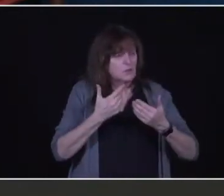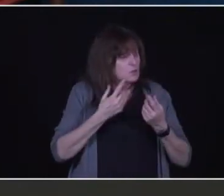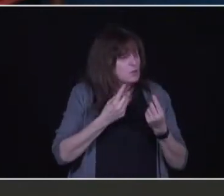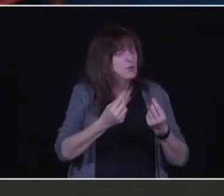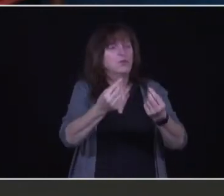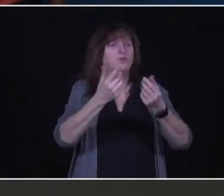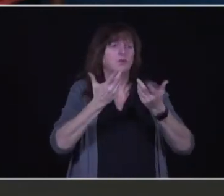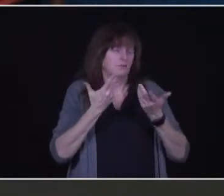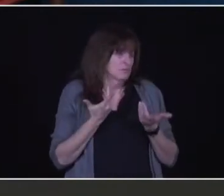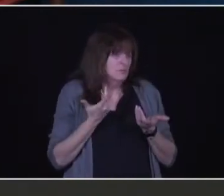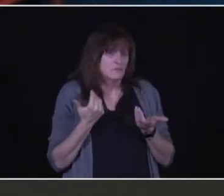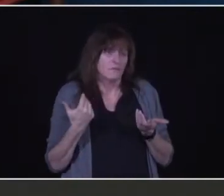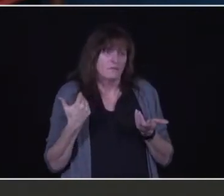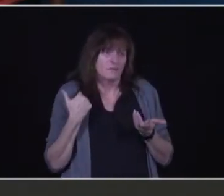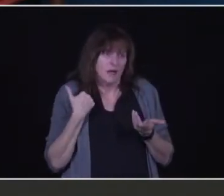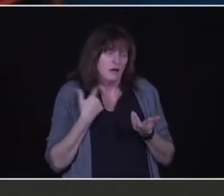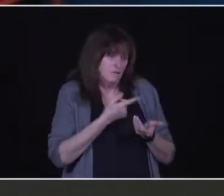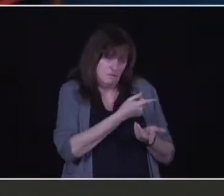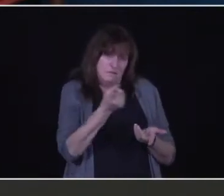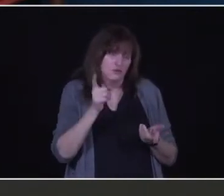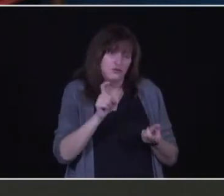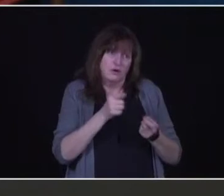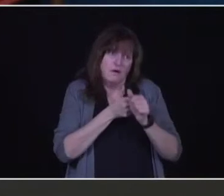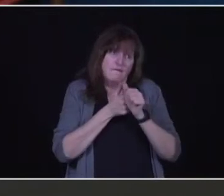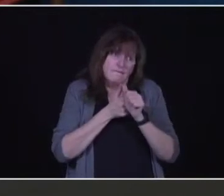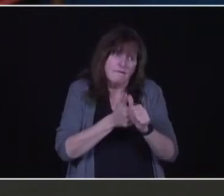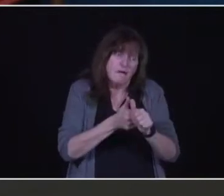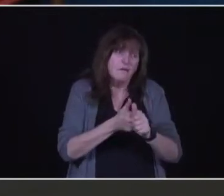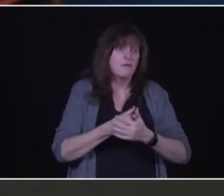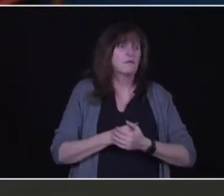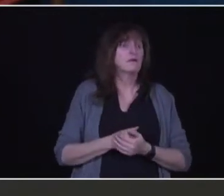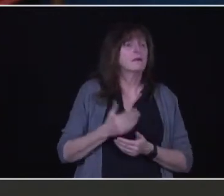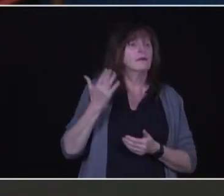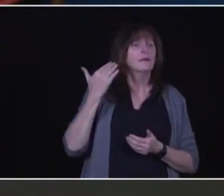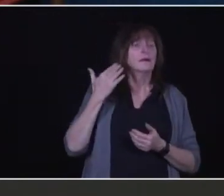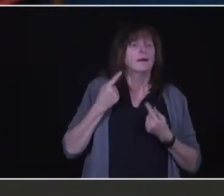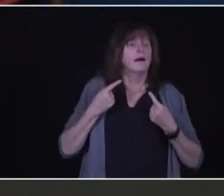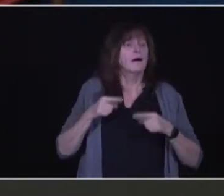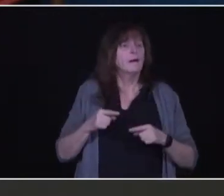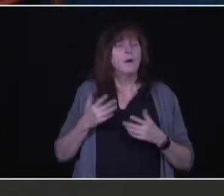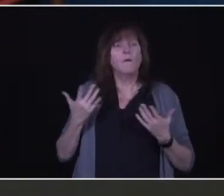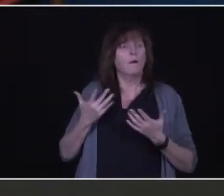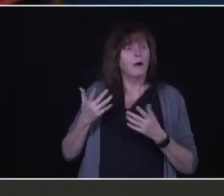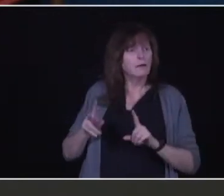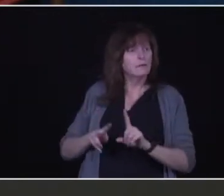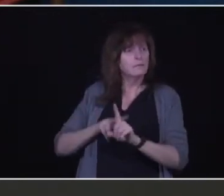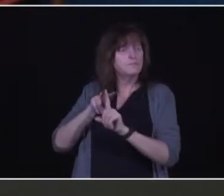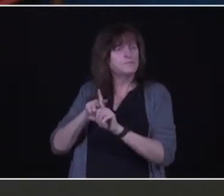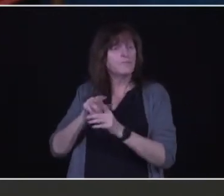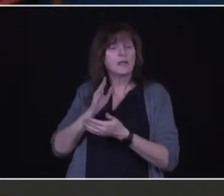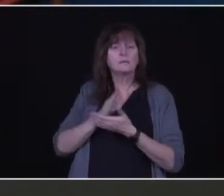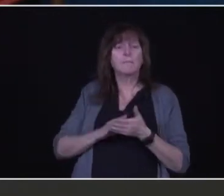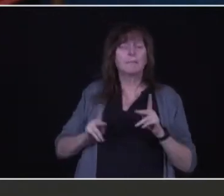I mean the vaccination centres. And what happens in this is happened in the past too, to schedule an appointment, some people